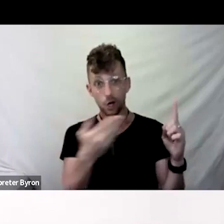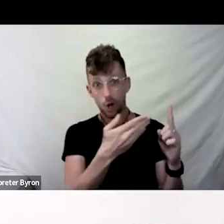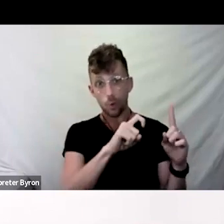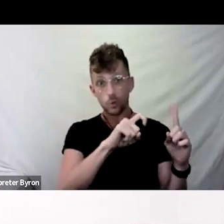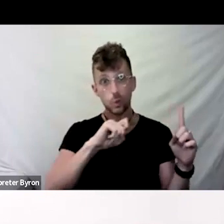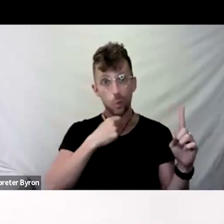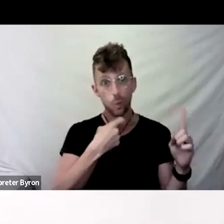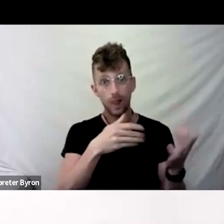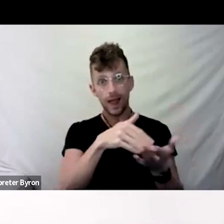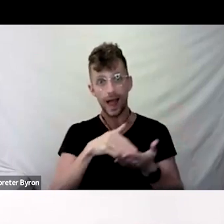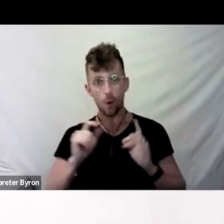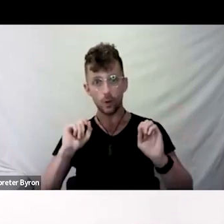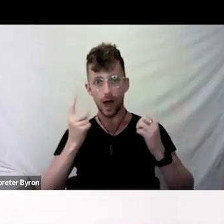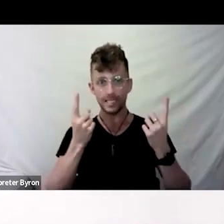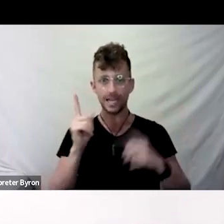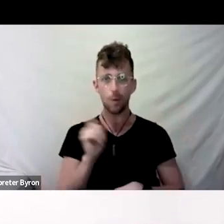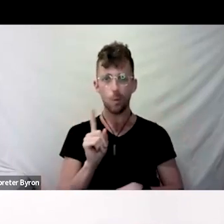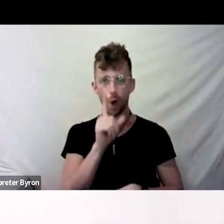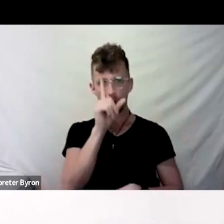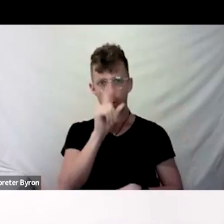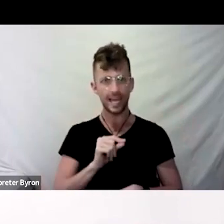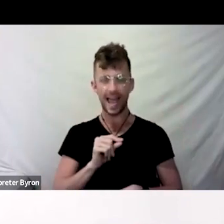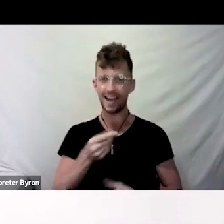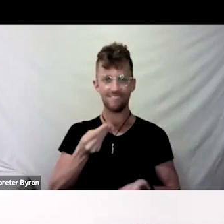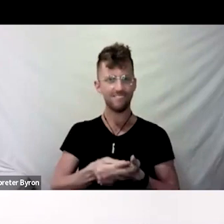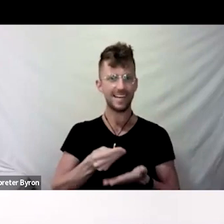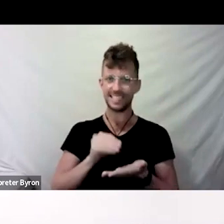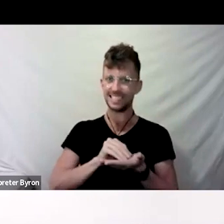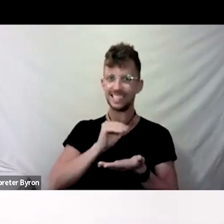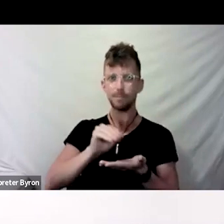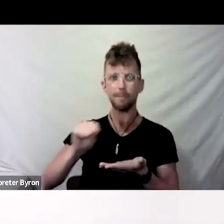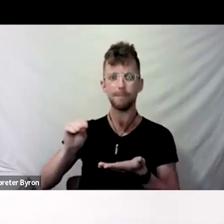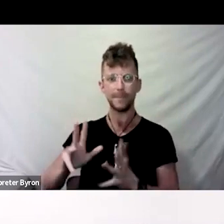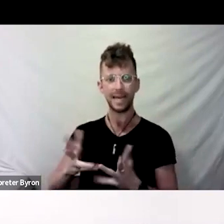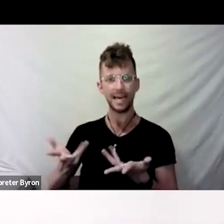through coaching and guidance with your host as to how you can use your funding. You know, as Loren touched